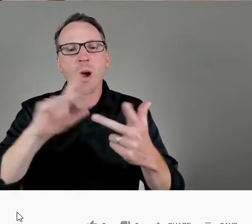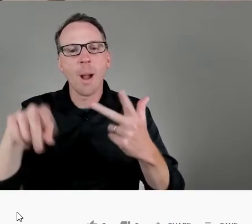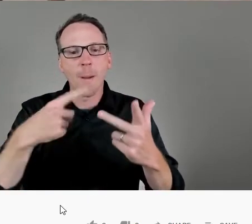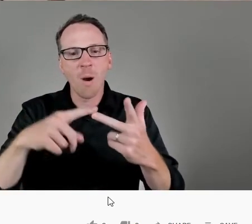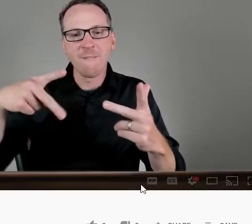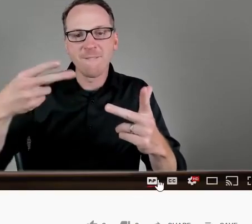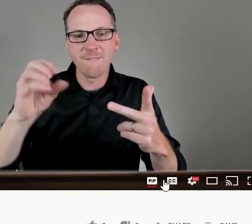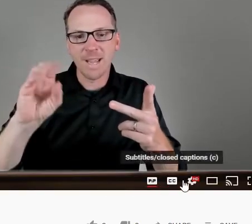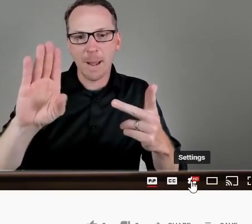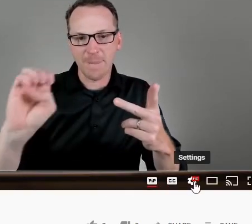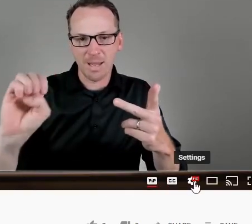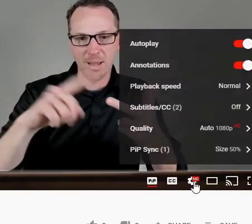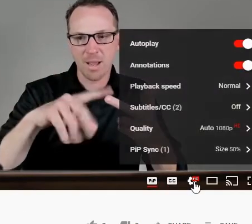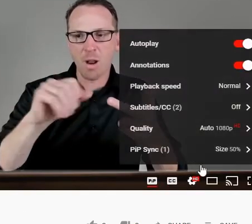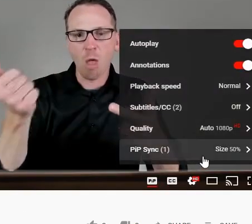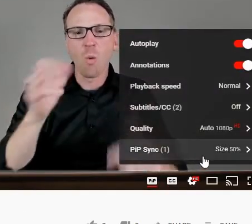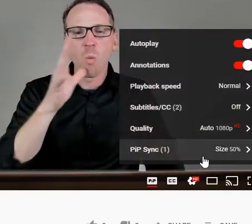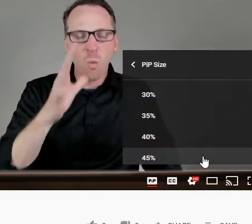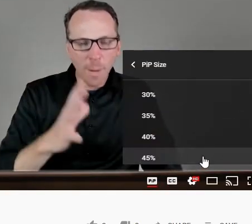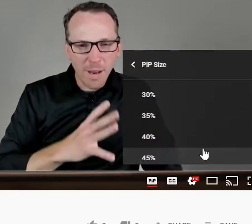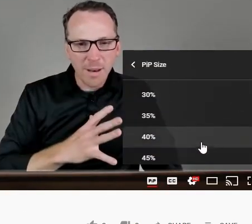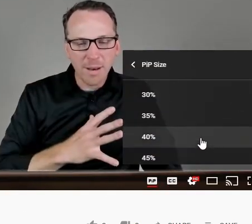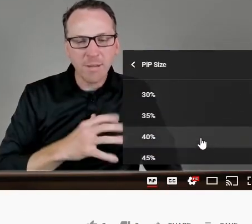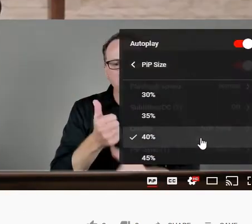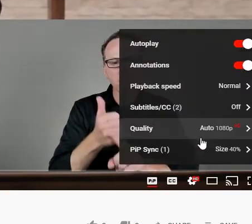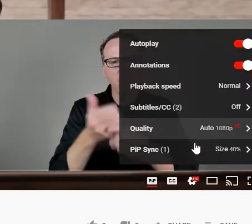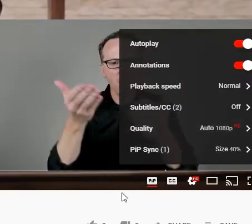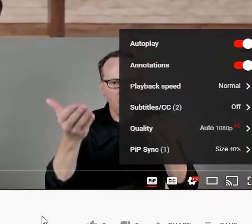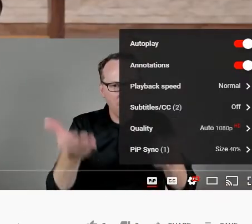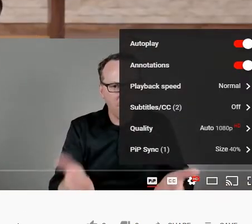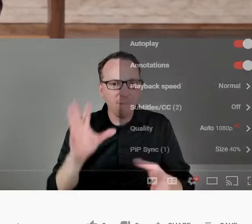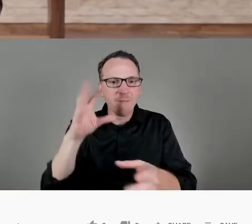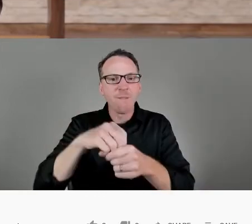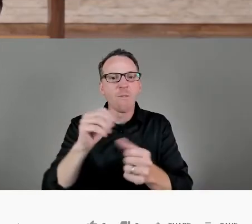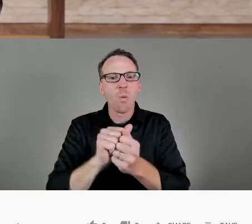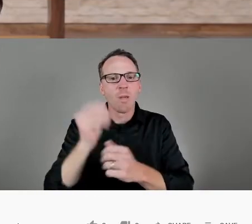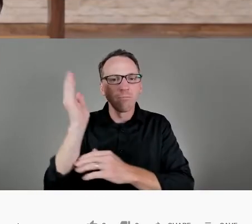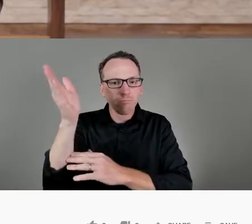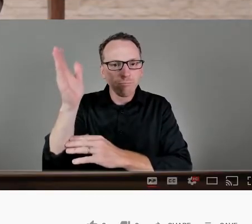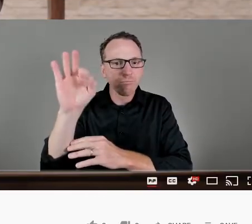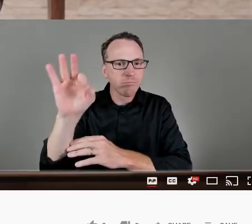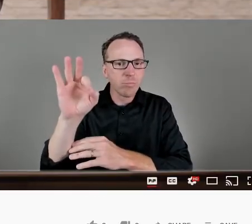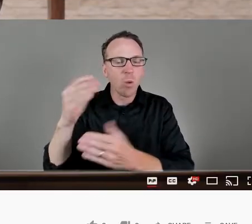Upbeat Music Continues